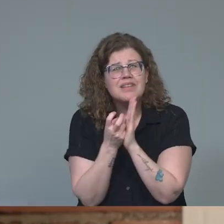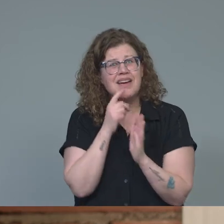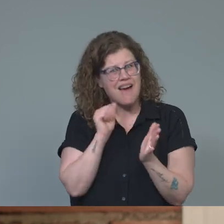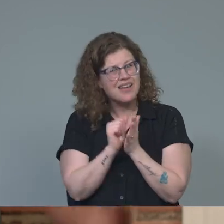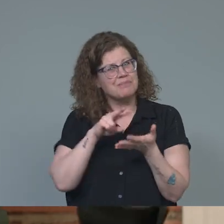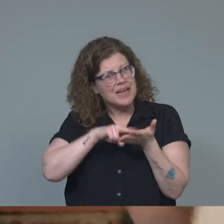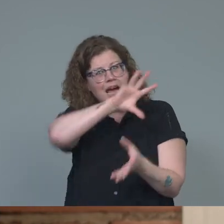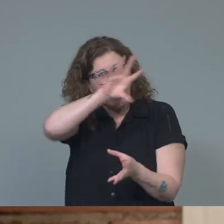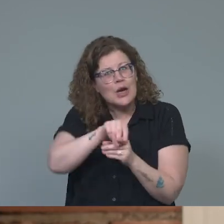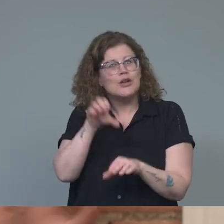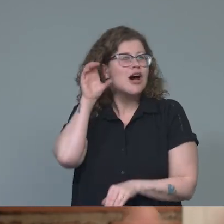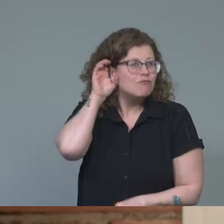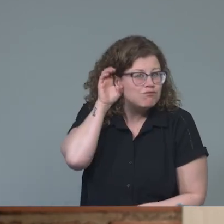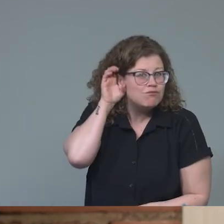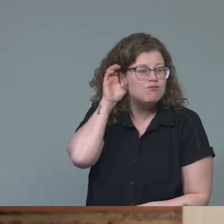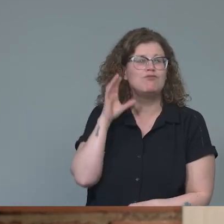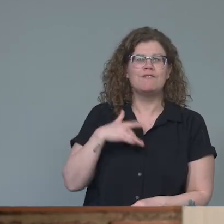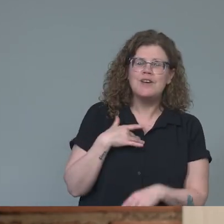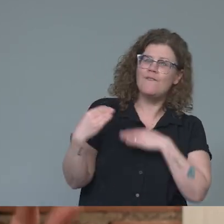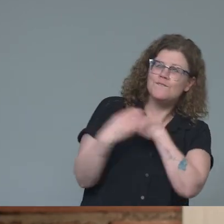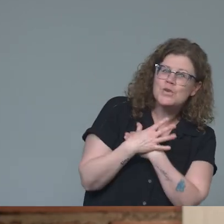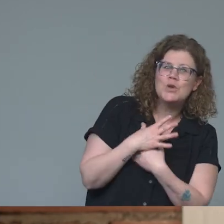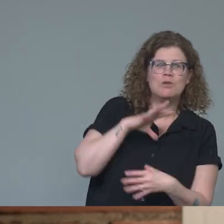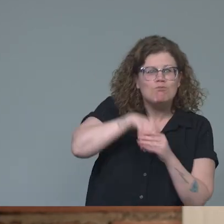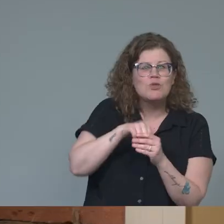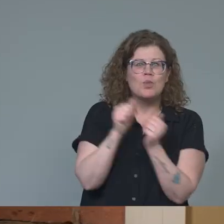do it, but you also want engagement to support the process along the way.